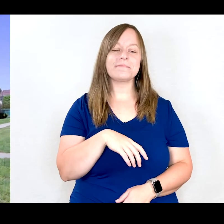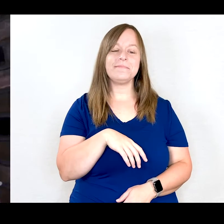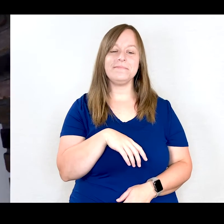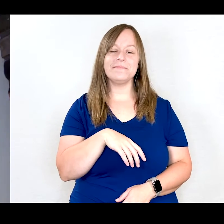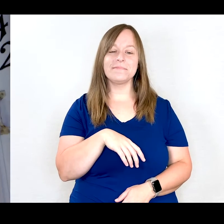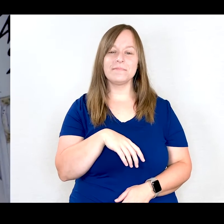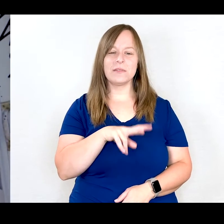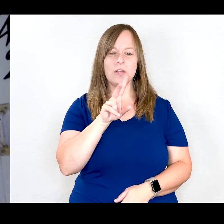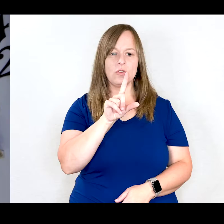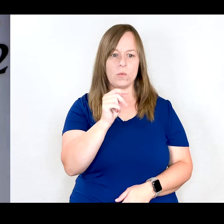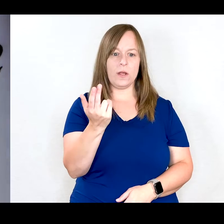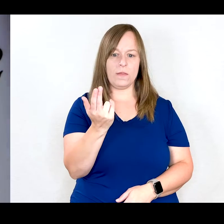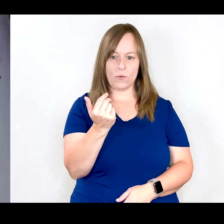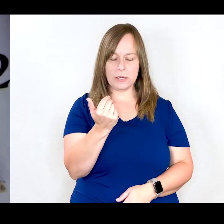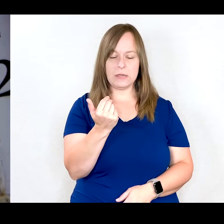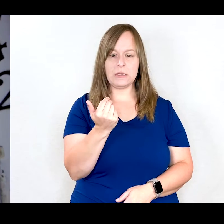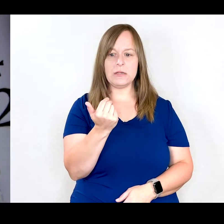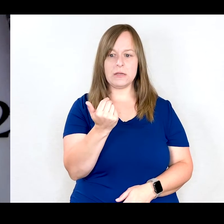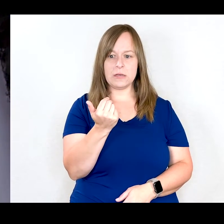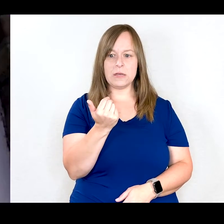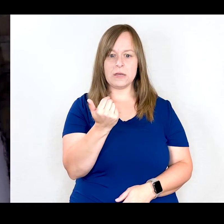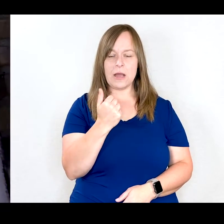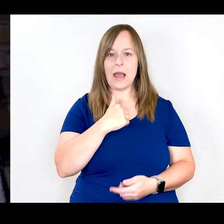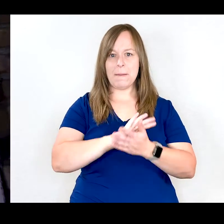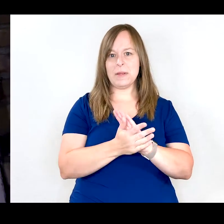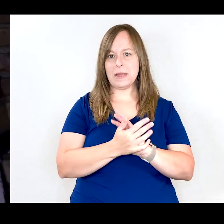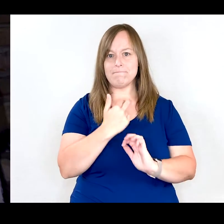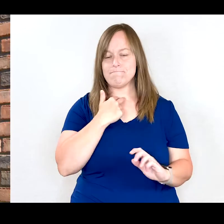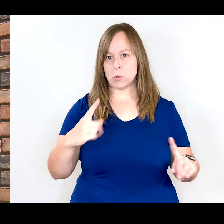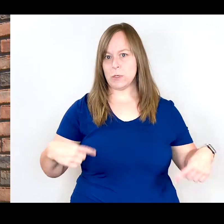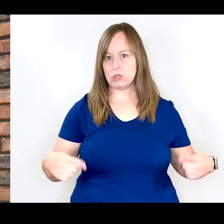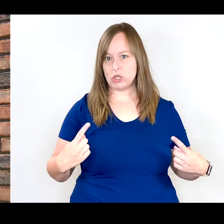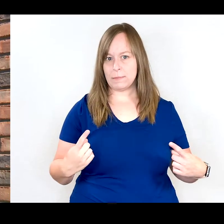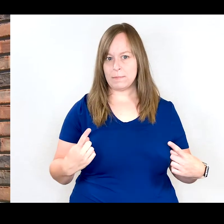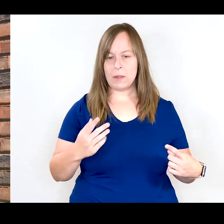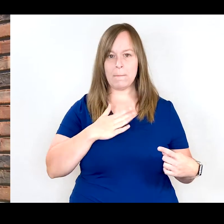And in 2013 I became wheelchair bound